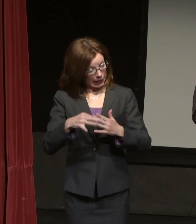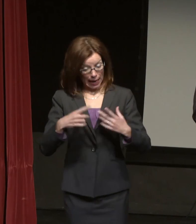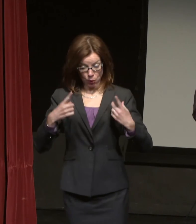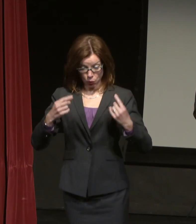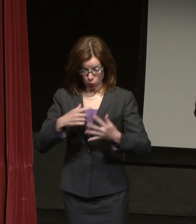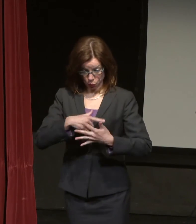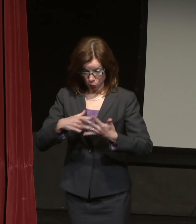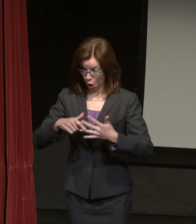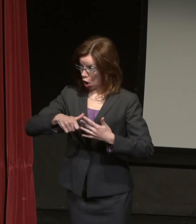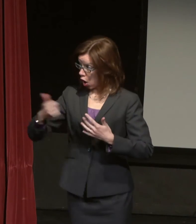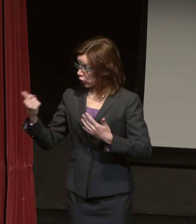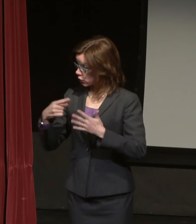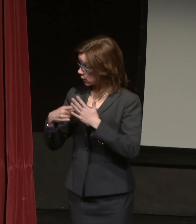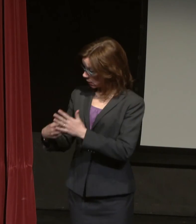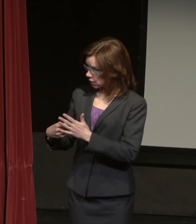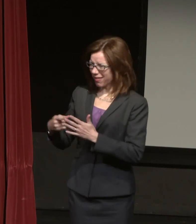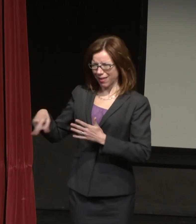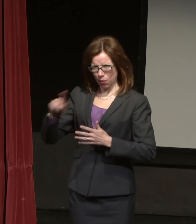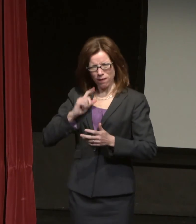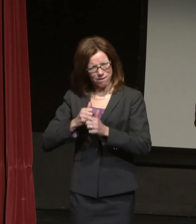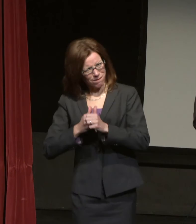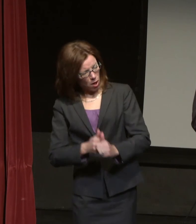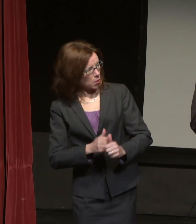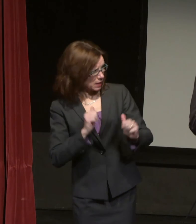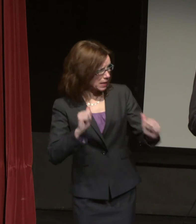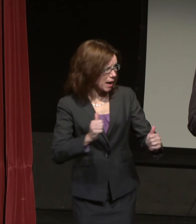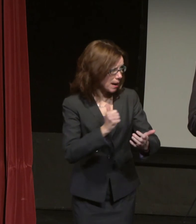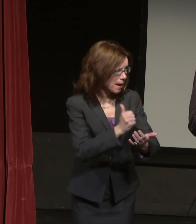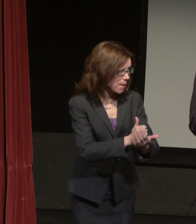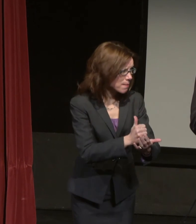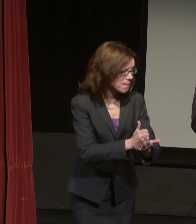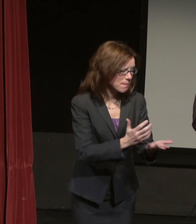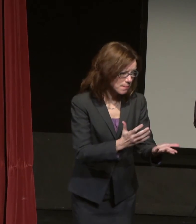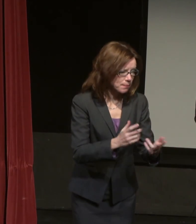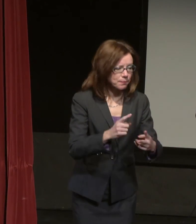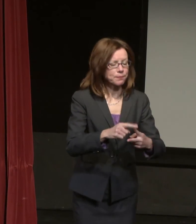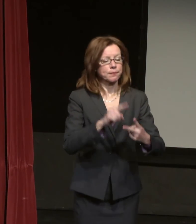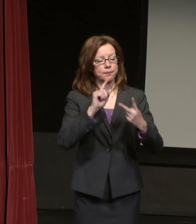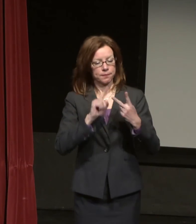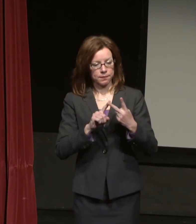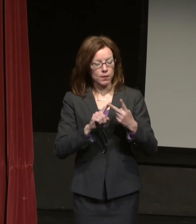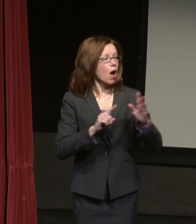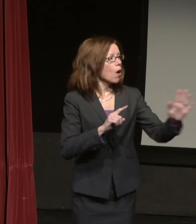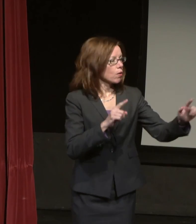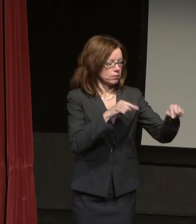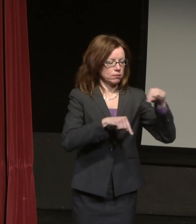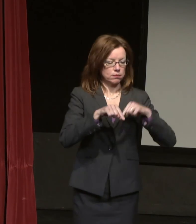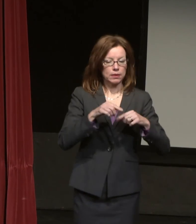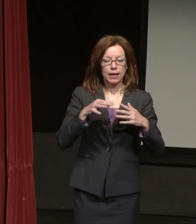Secondly, yes, by lead by example, I mean try not